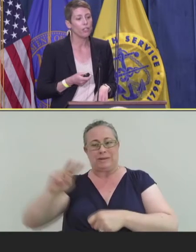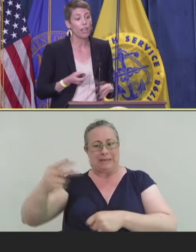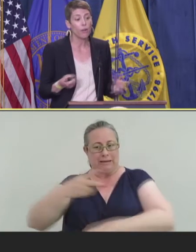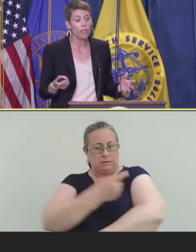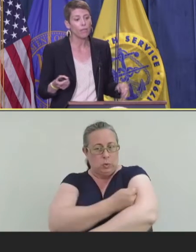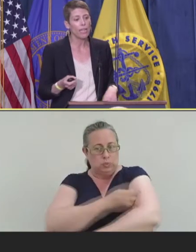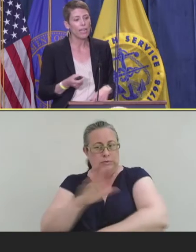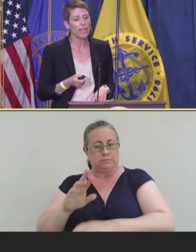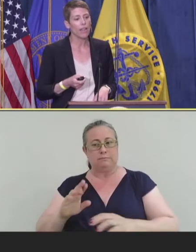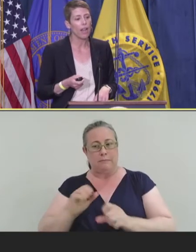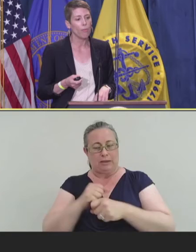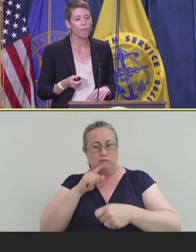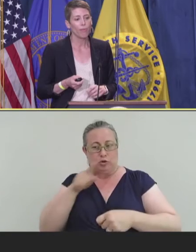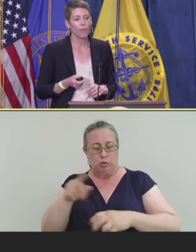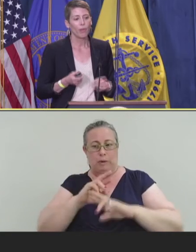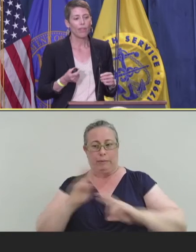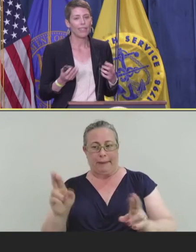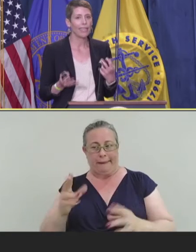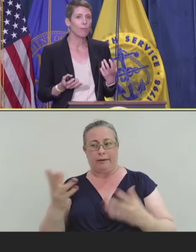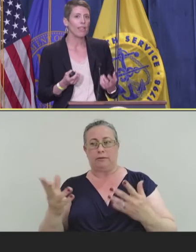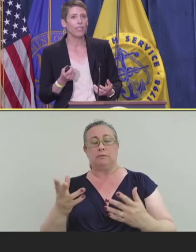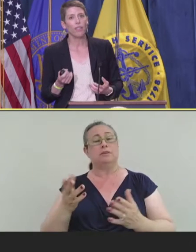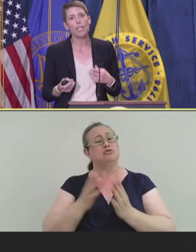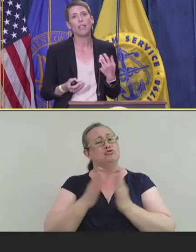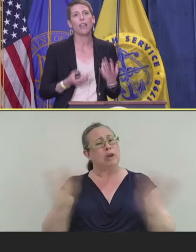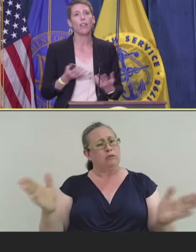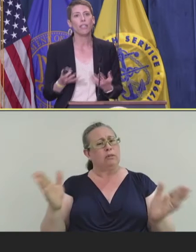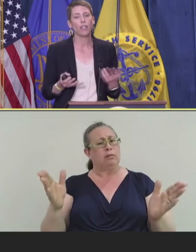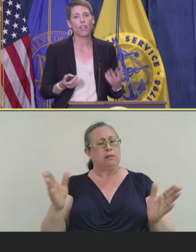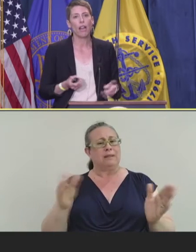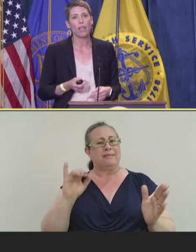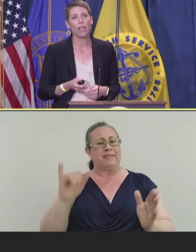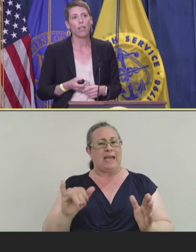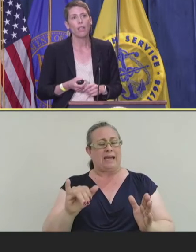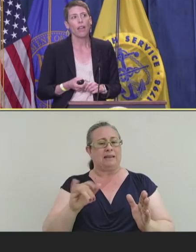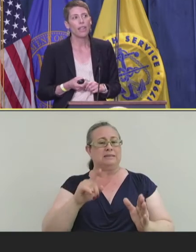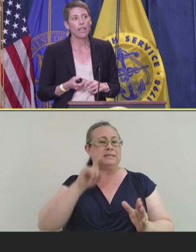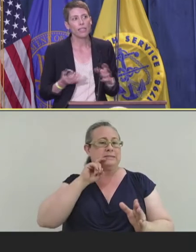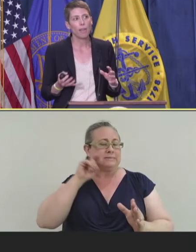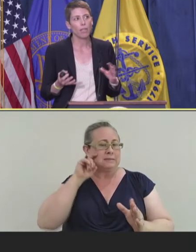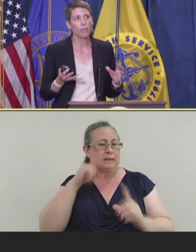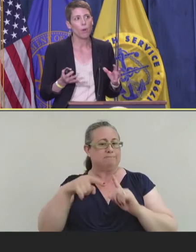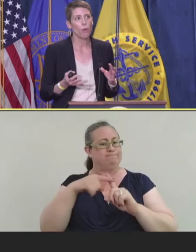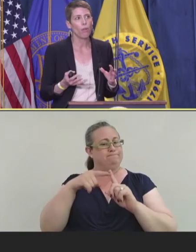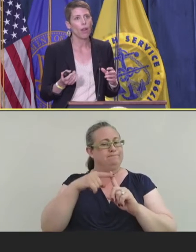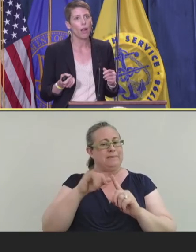generally speaking, that sex positivity and that intersectionality, I think has kept us both,